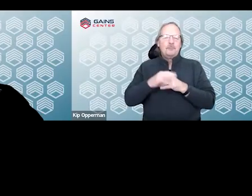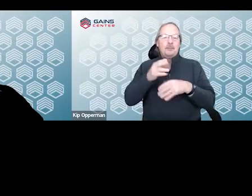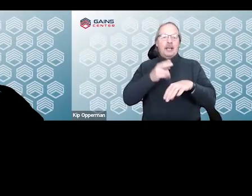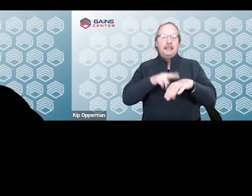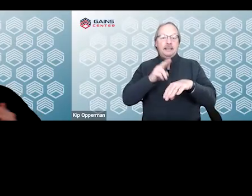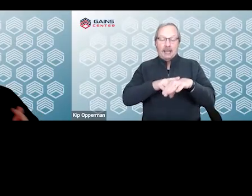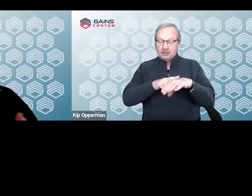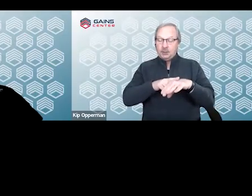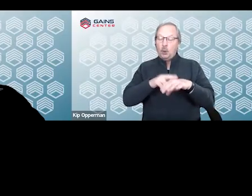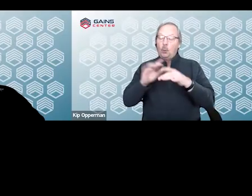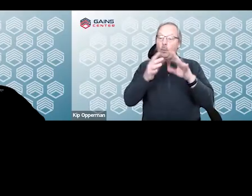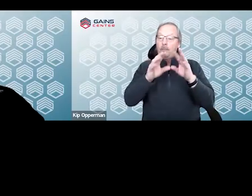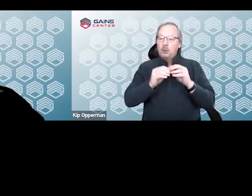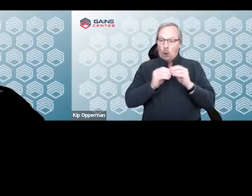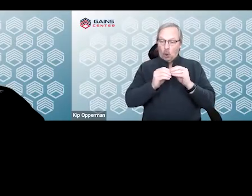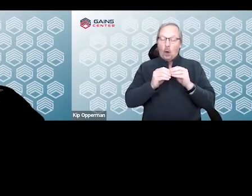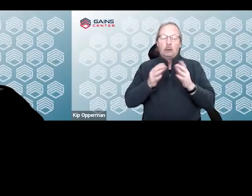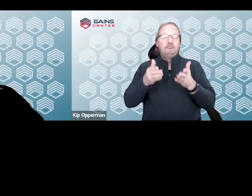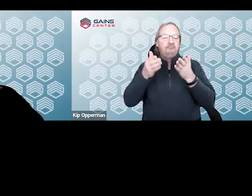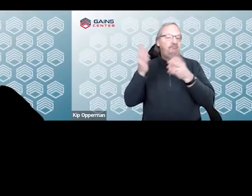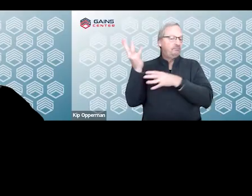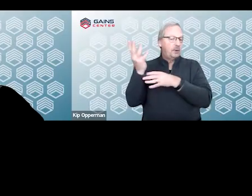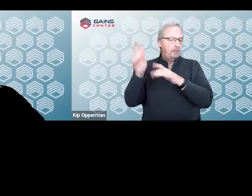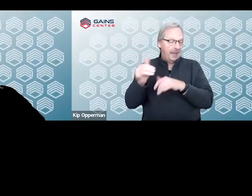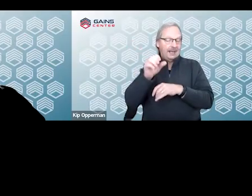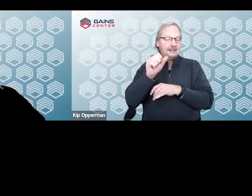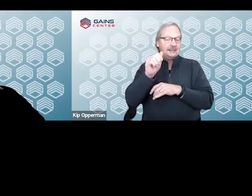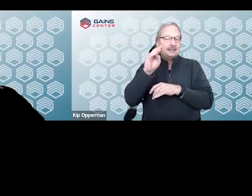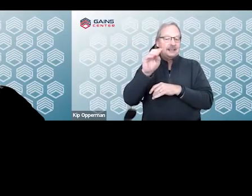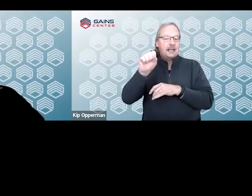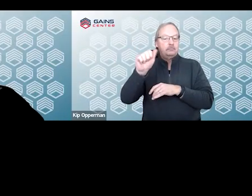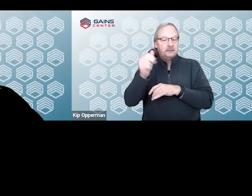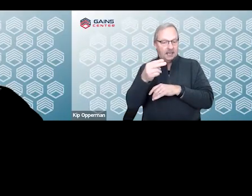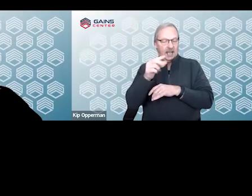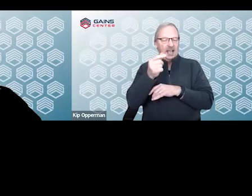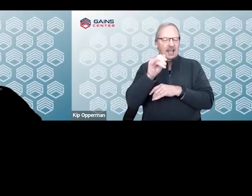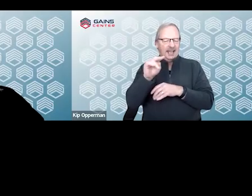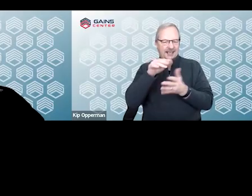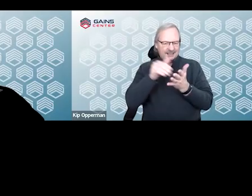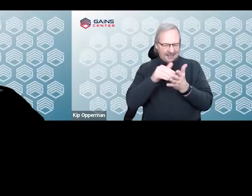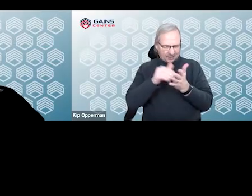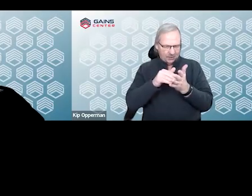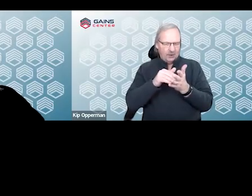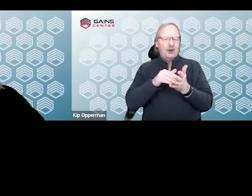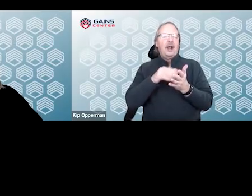presented by SAMHSA's GAINS Center, with the support of SAMHSA, the Substance Abuse and Mental Health Services Administration.